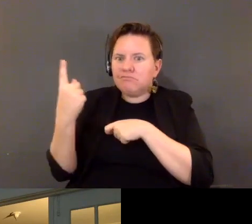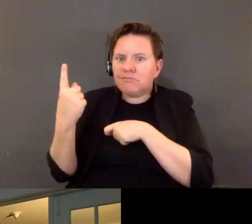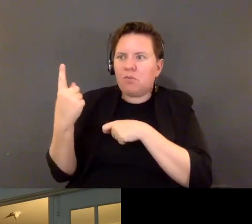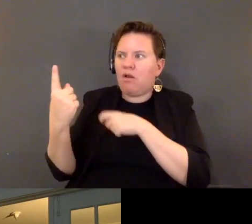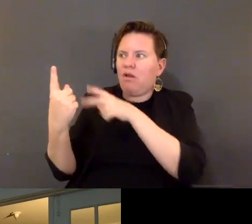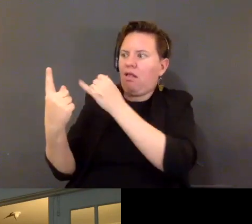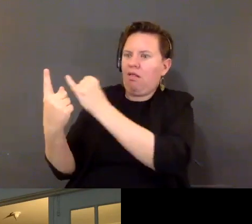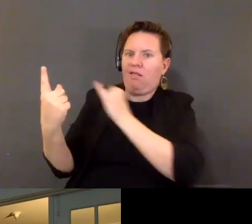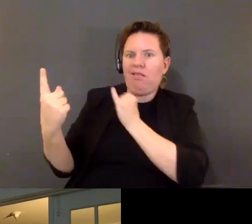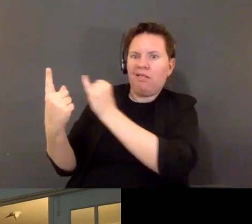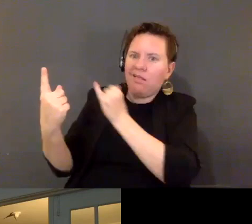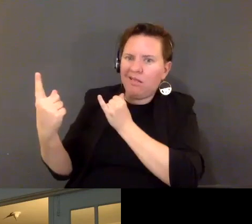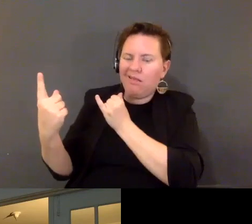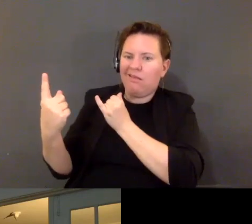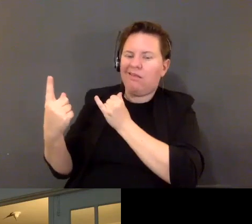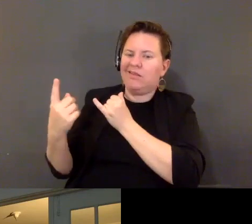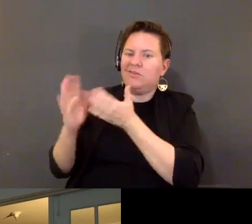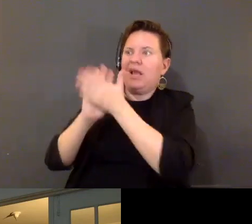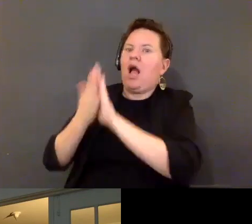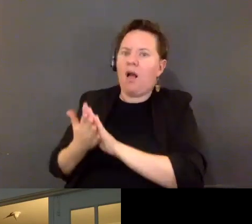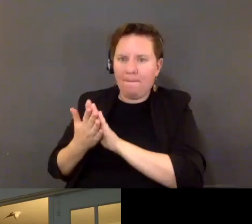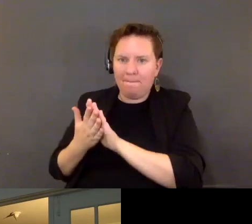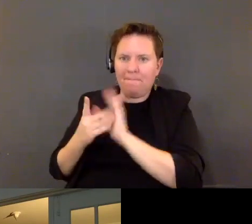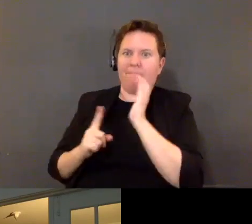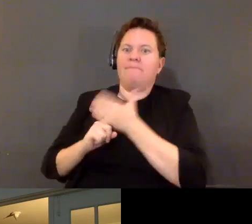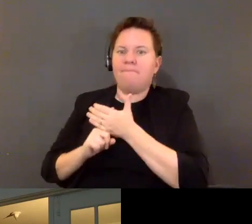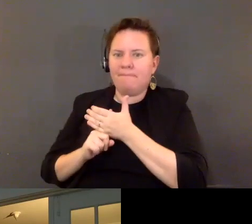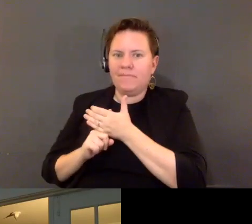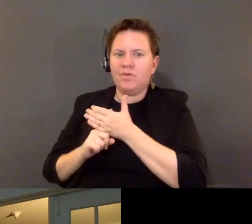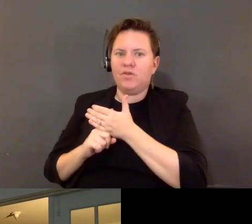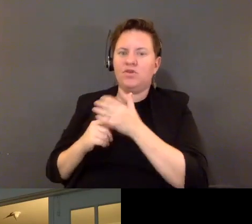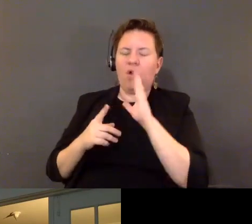the flavor of the day and so we're all being kind of knocked sideways out of our bodies by